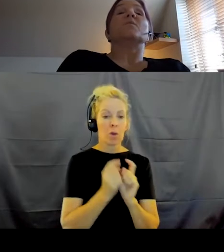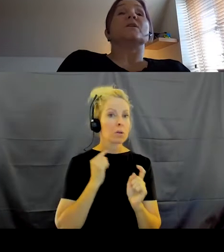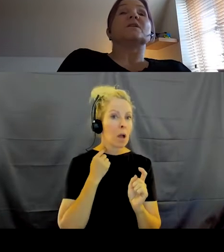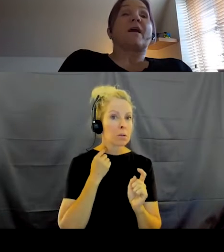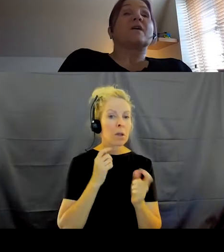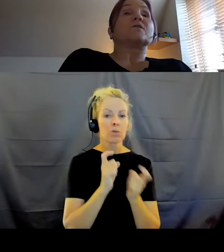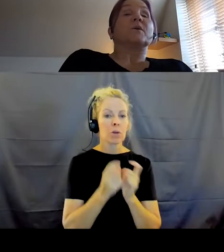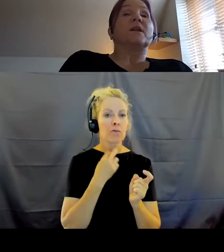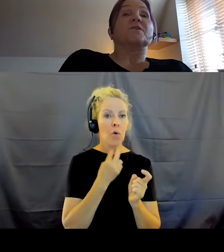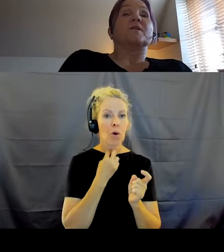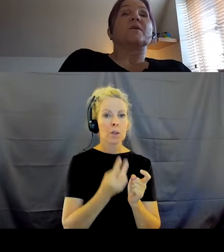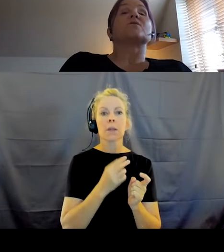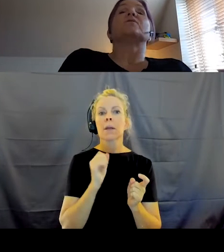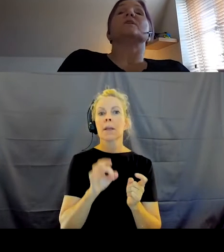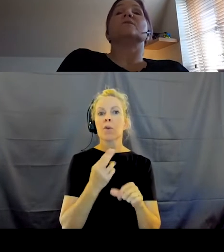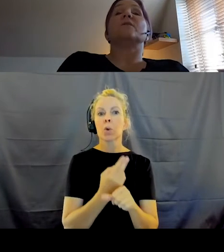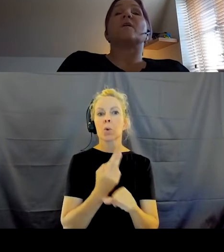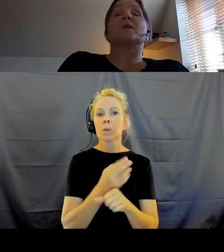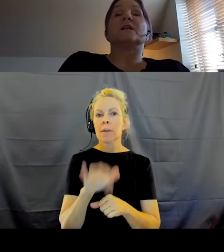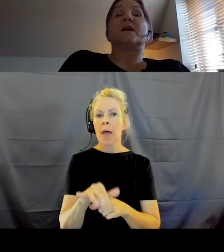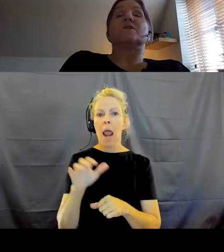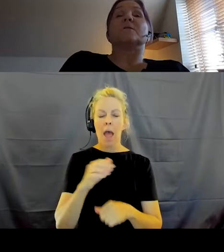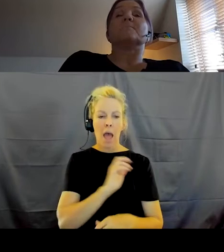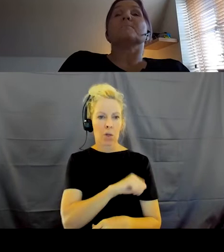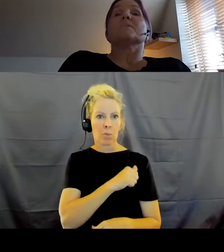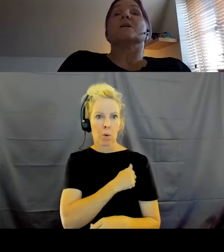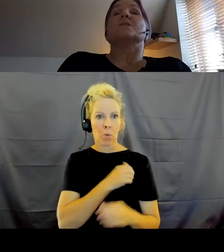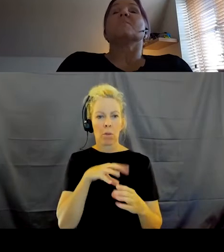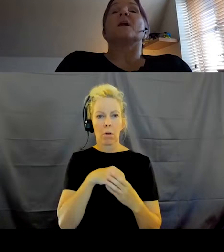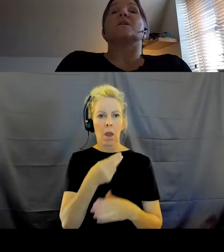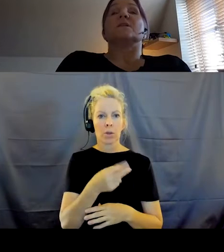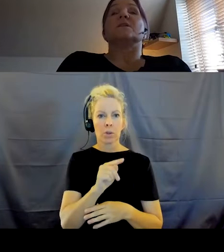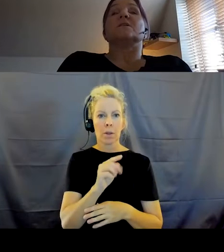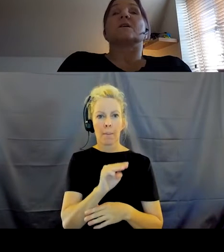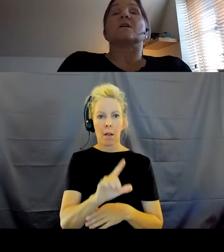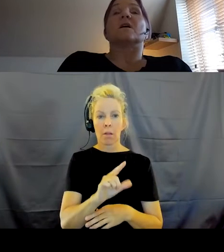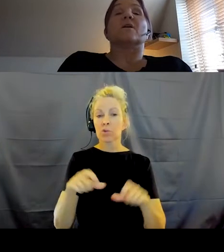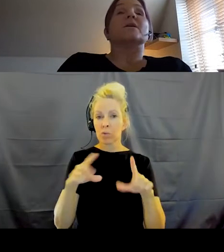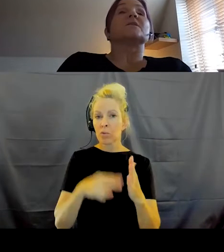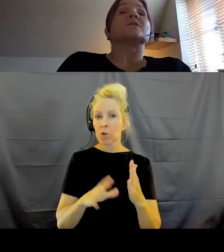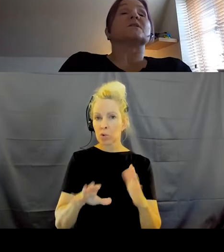when we use the attribute where screenwriters do that naturally, and in some cases iOS does this